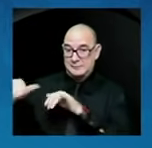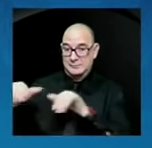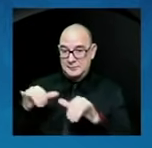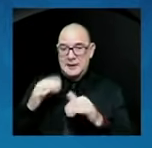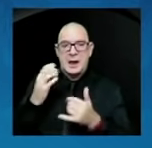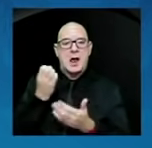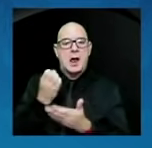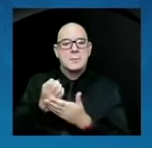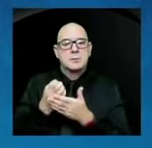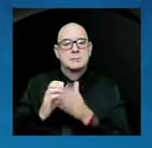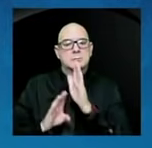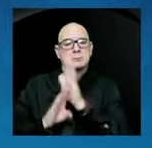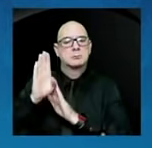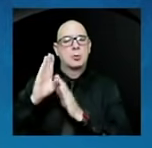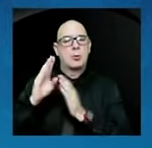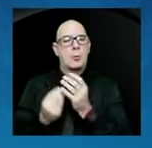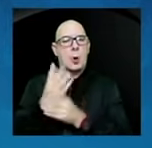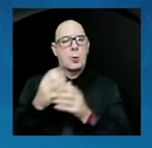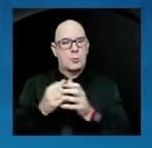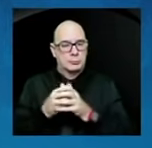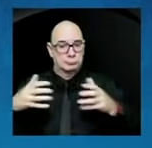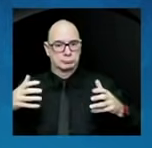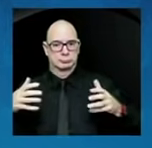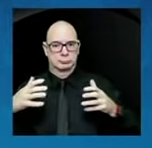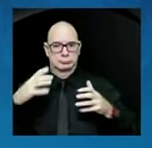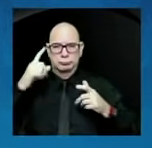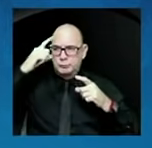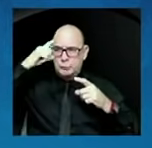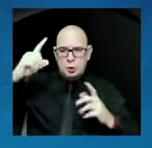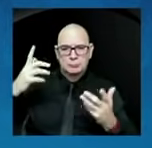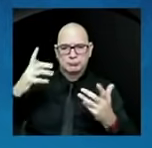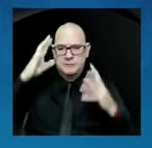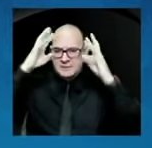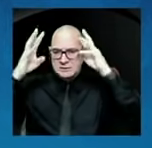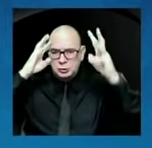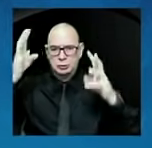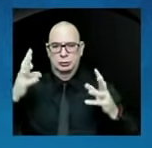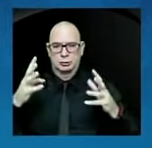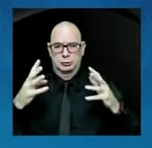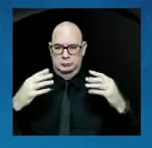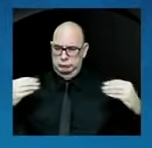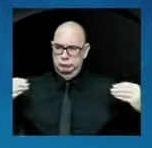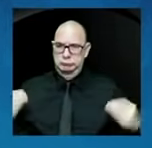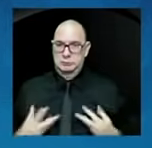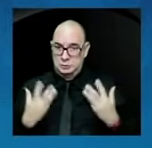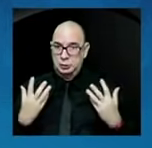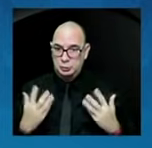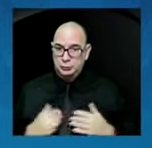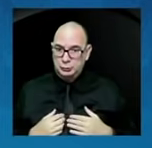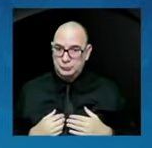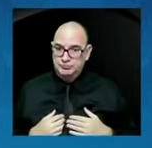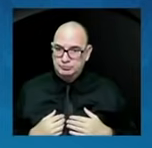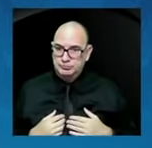SPACE ACTIVITY IS ALSO ECONOMISO GROWTH.